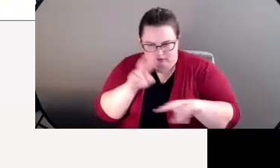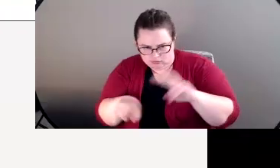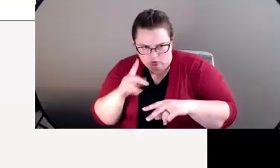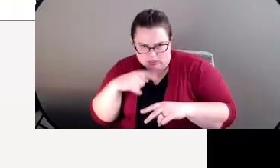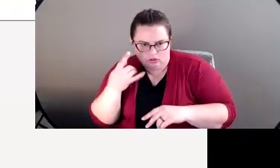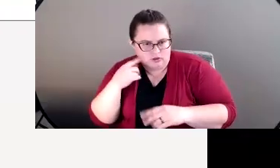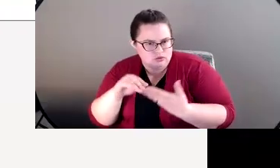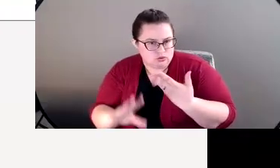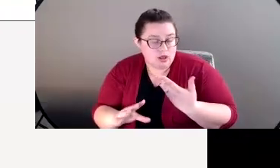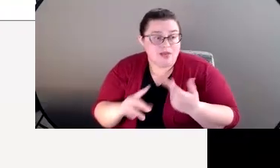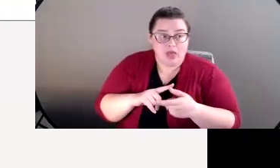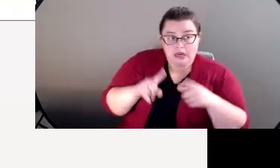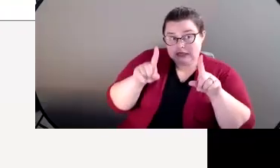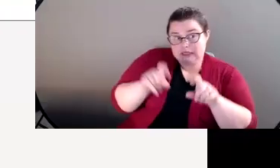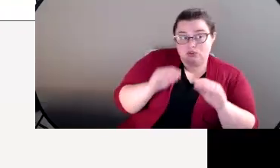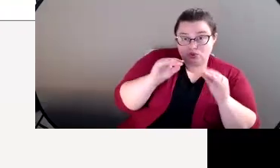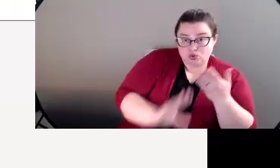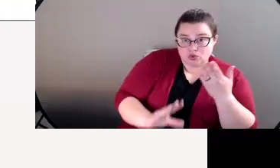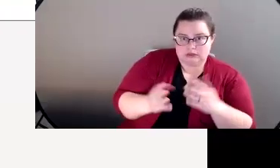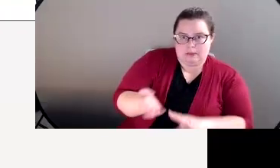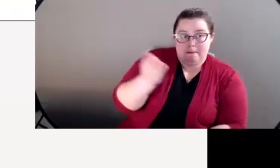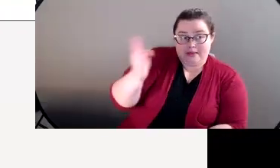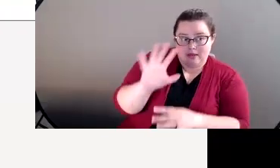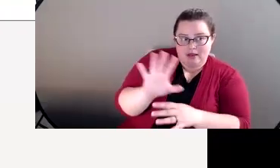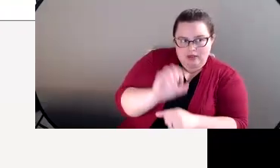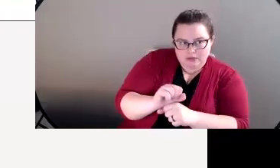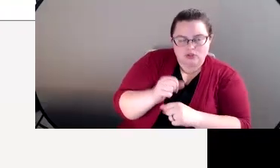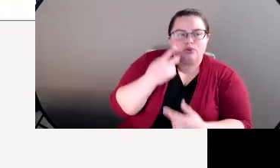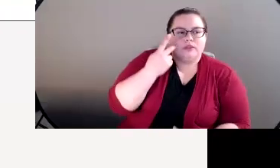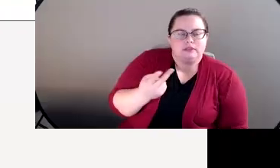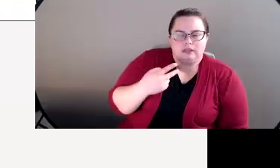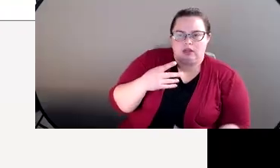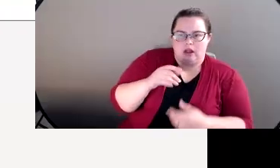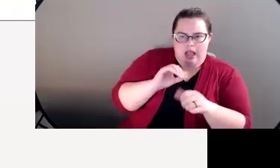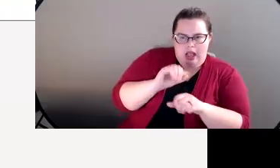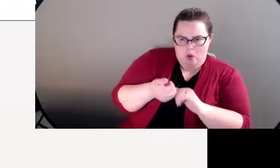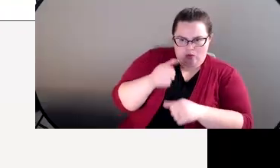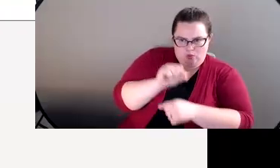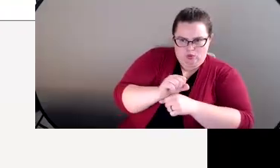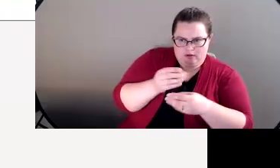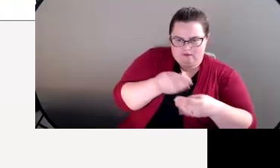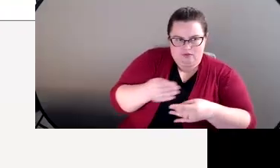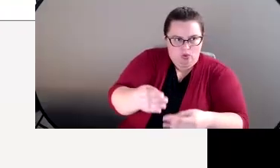submit the assignments so that you can see the workflow, that a student will see.